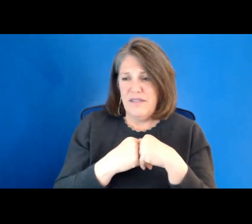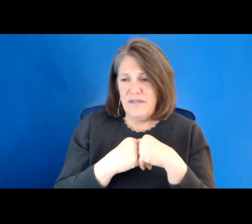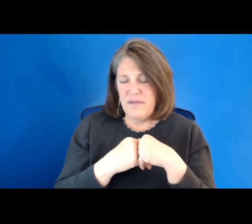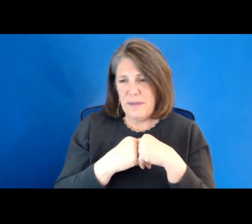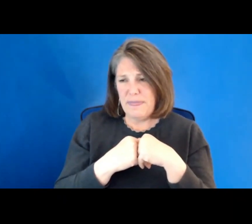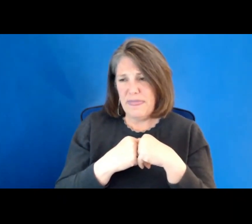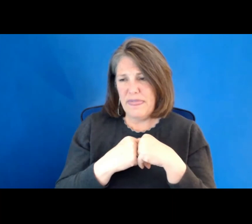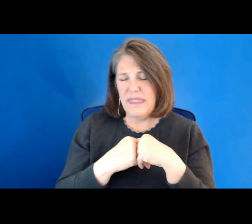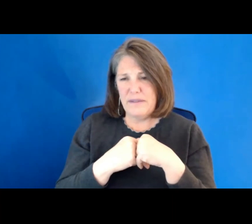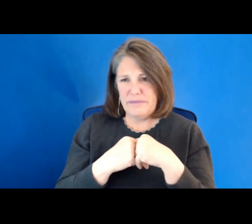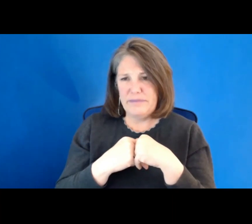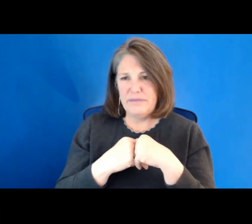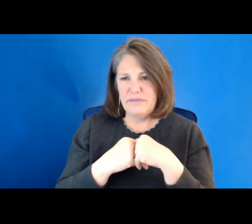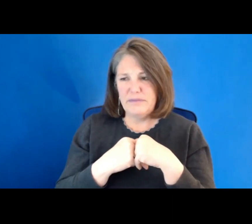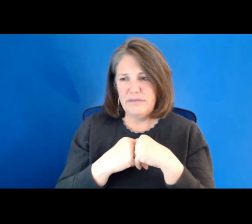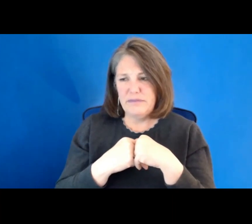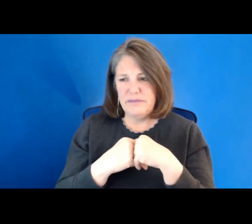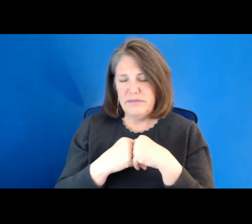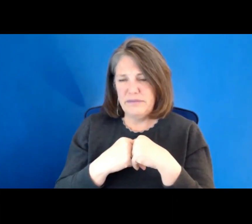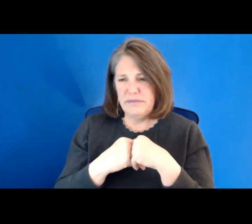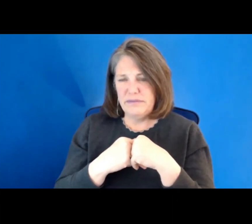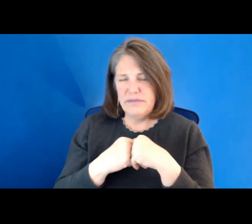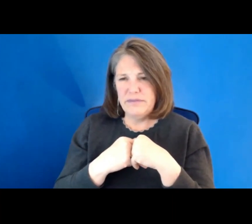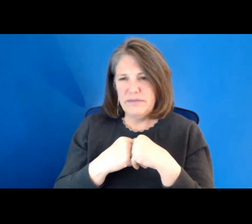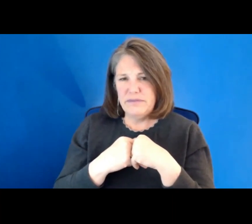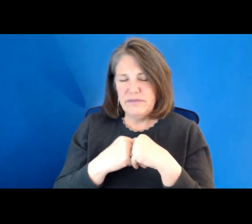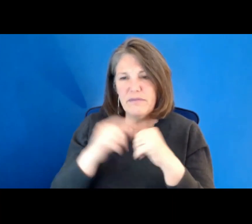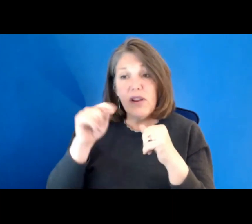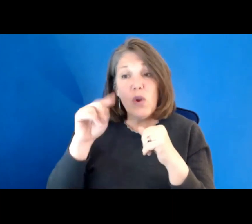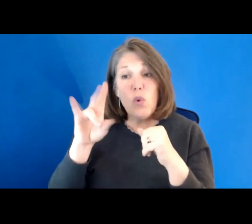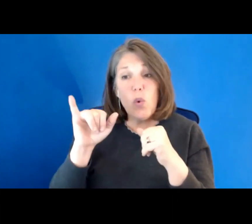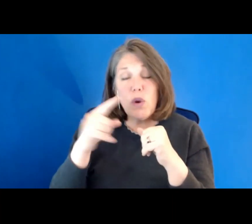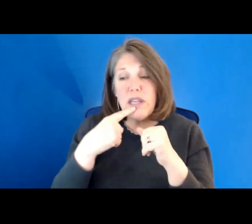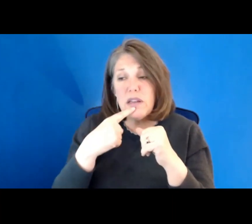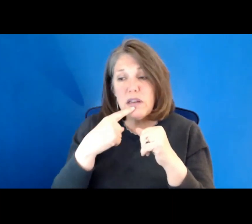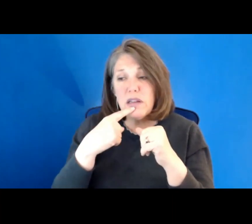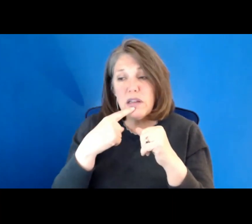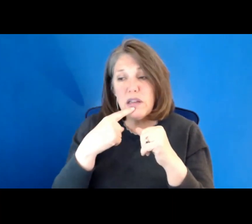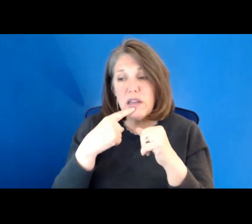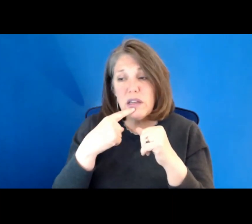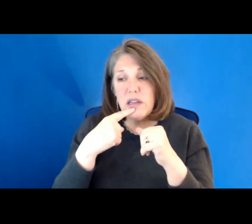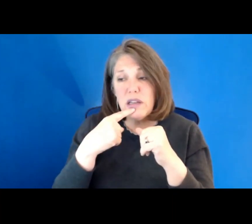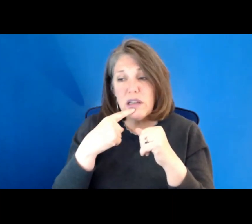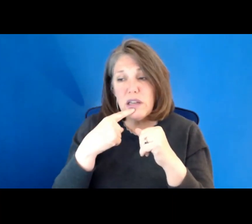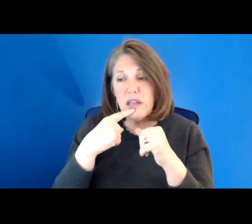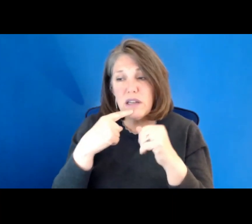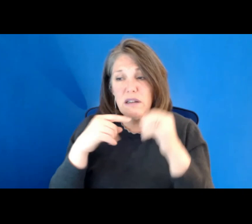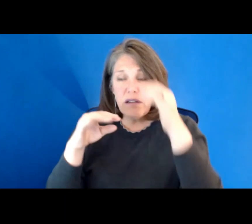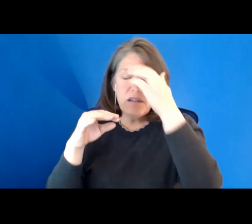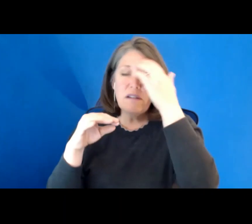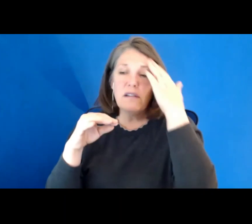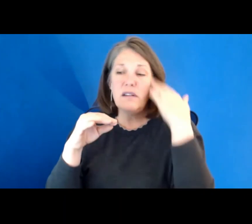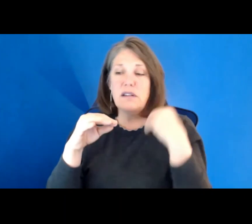17:48:24 >> TONY PALS: We have addressed everything that we have received.